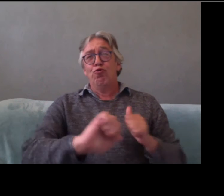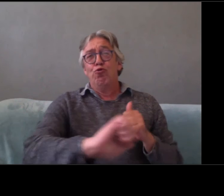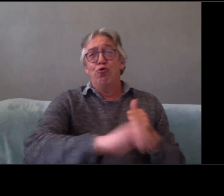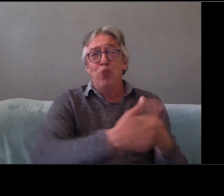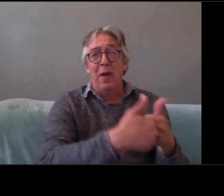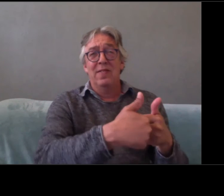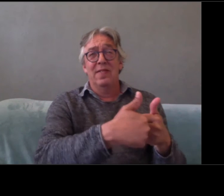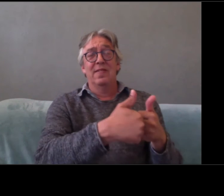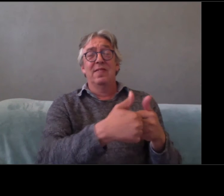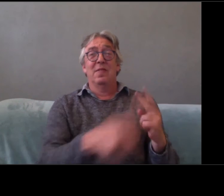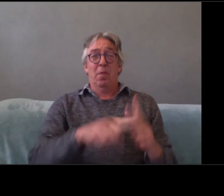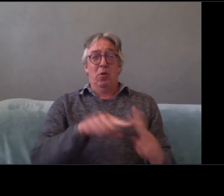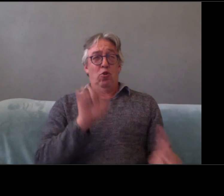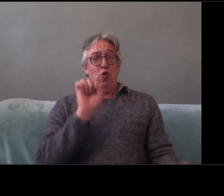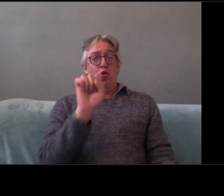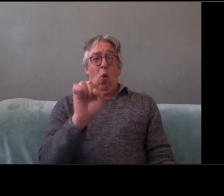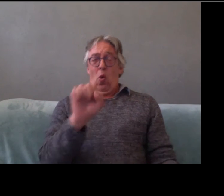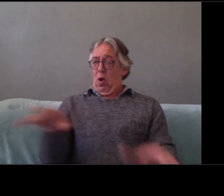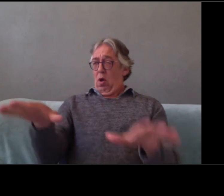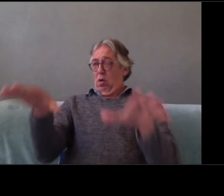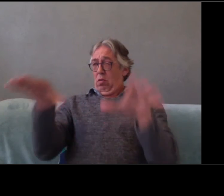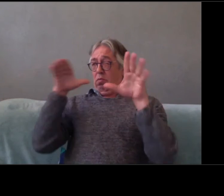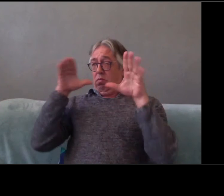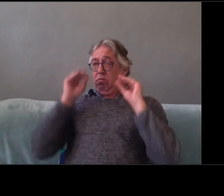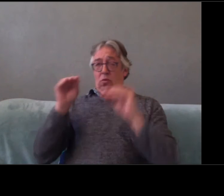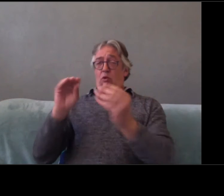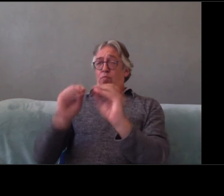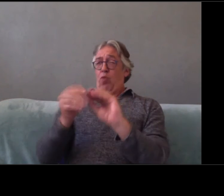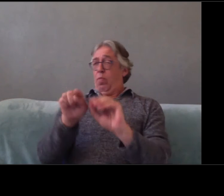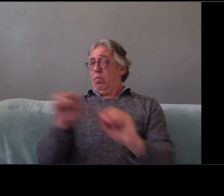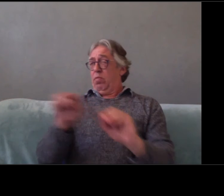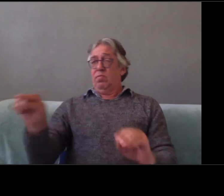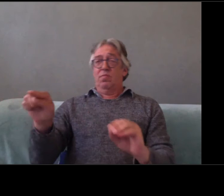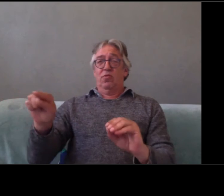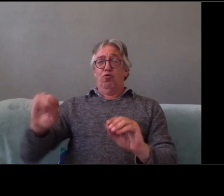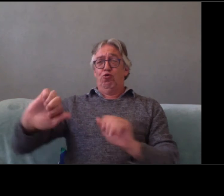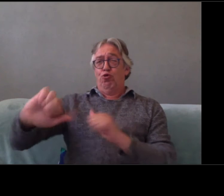The problems, challenges as well and the needs of the sector.